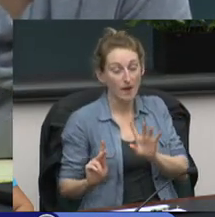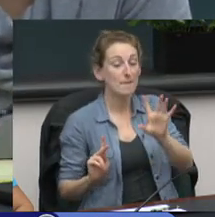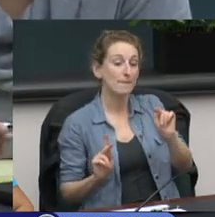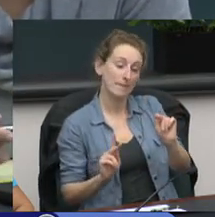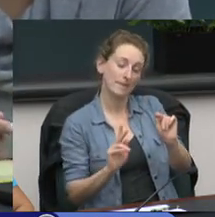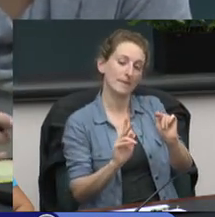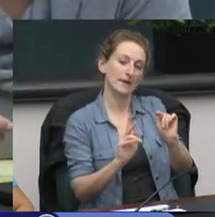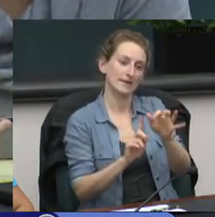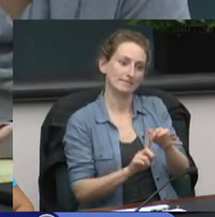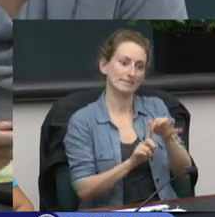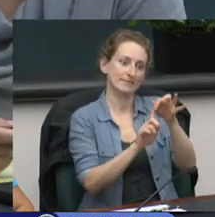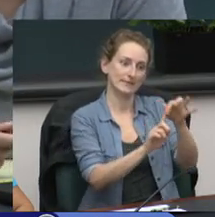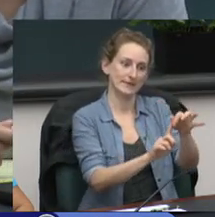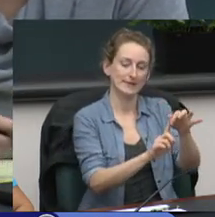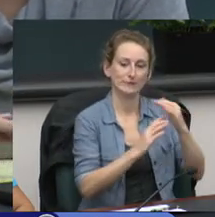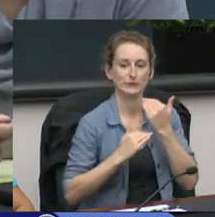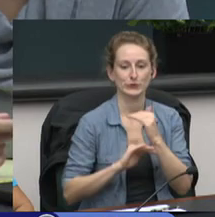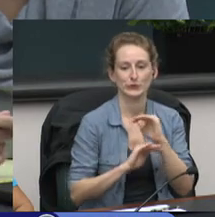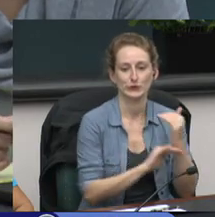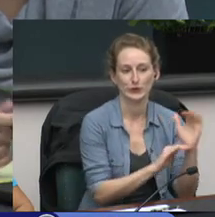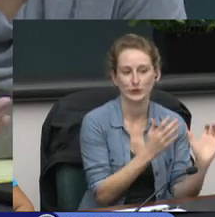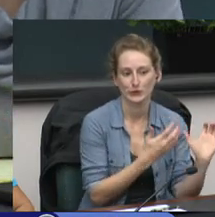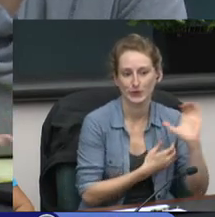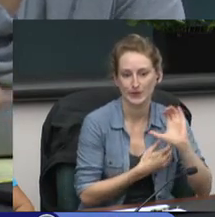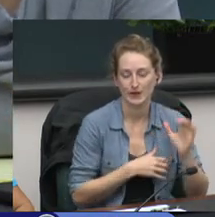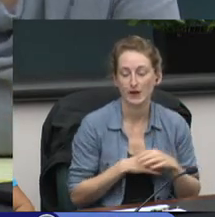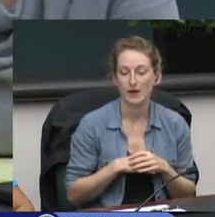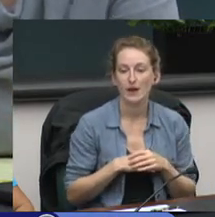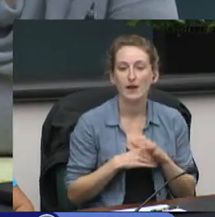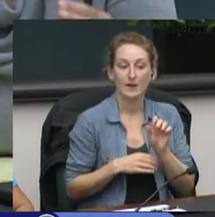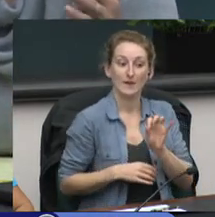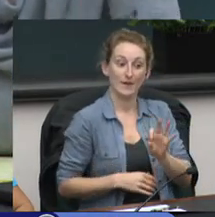a flood event that the idea would be that it you know the water would still